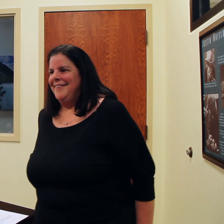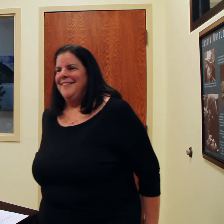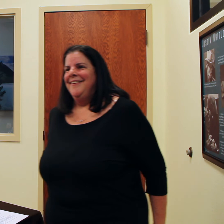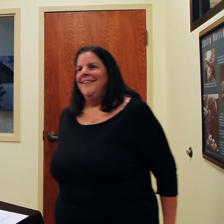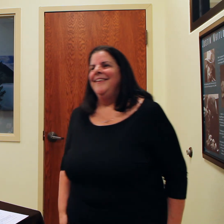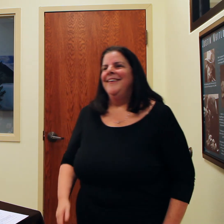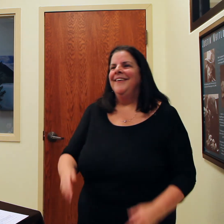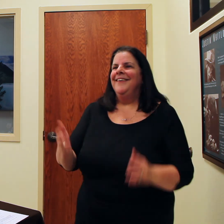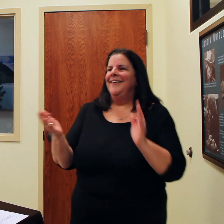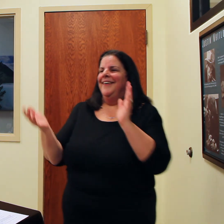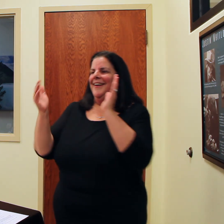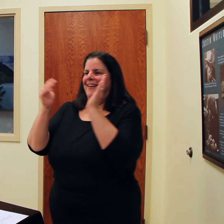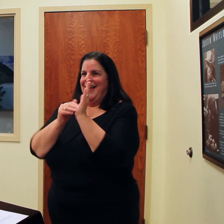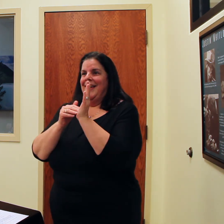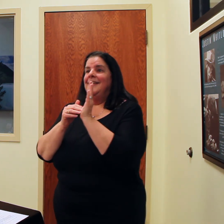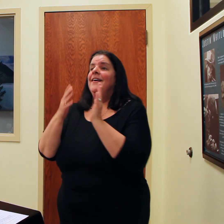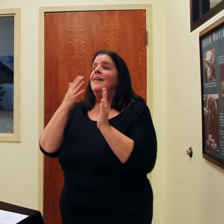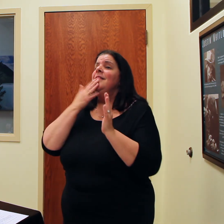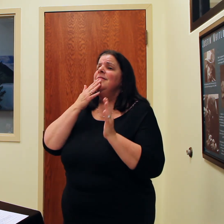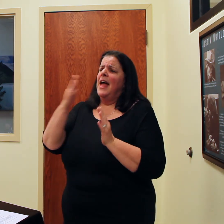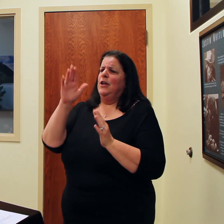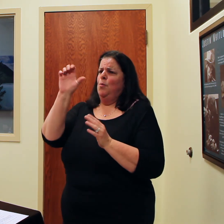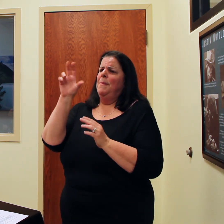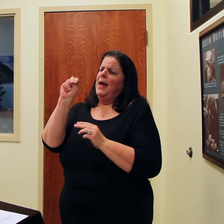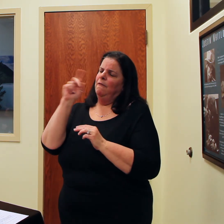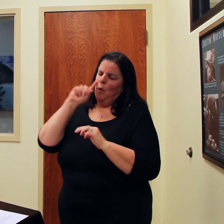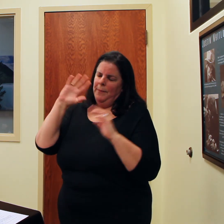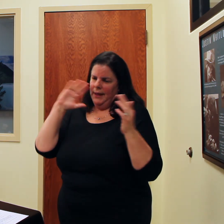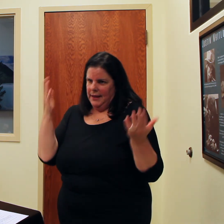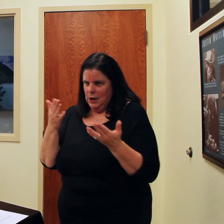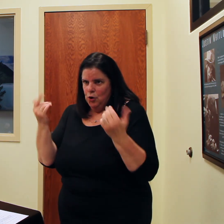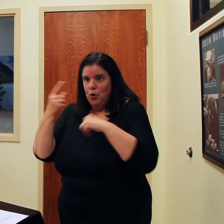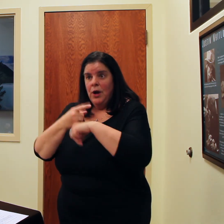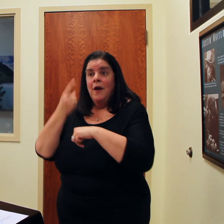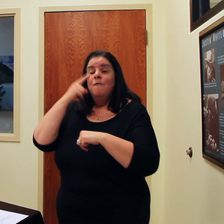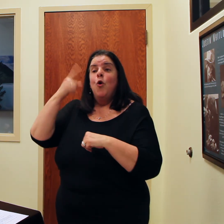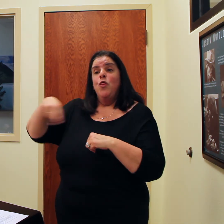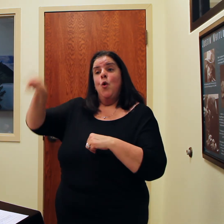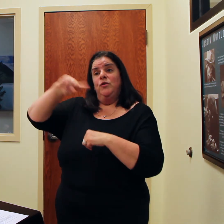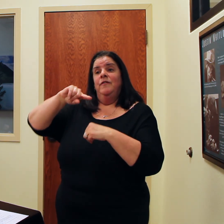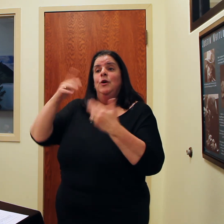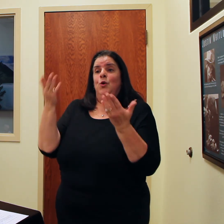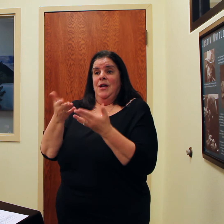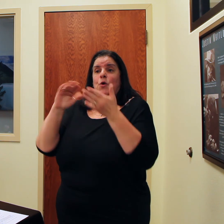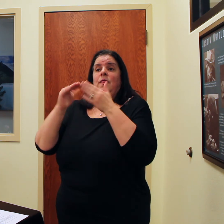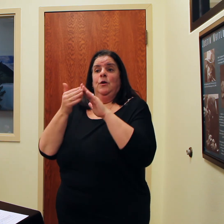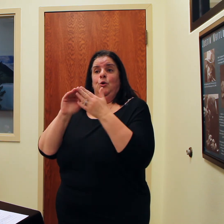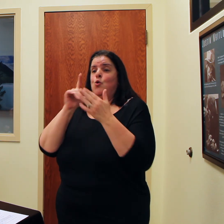[Voiceover] Again, thank you, Ben, for being able to be here with us today. For those in our community who are deaf and hard of hearing,